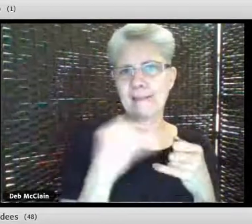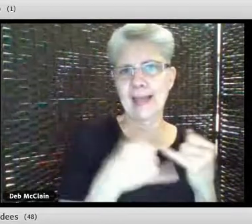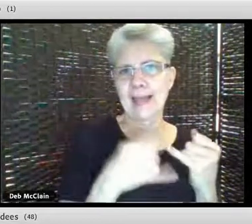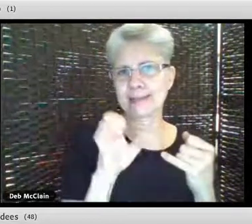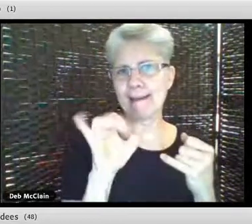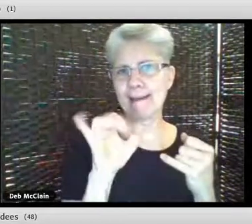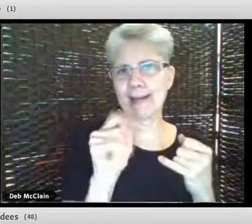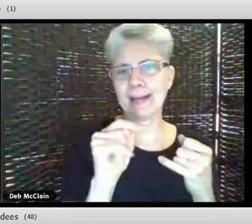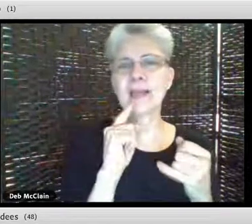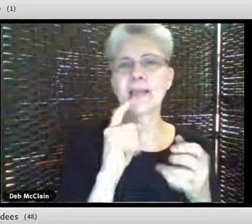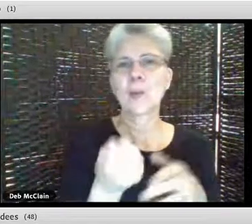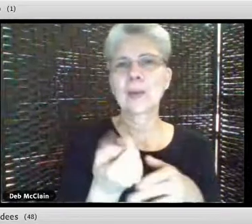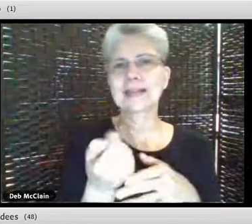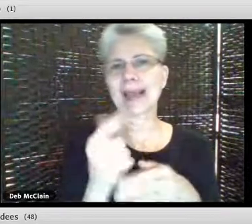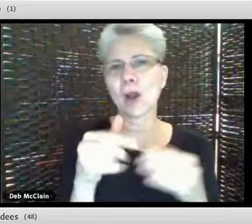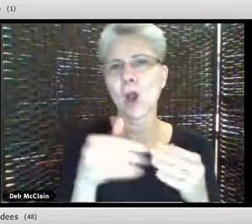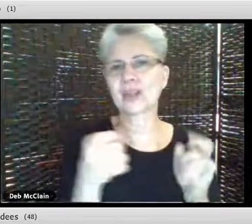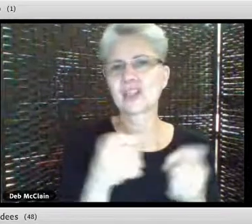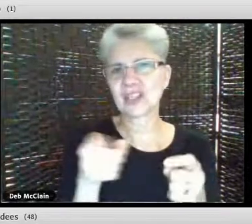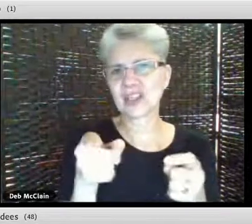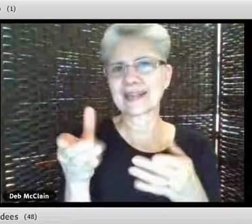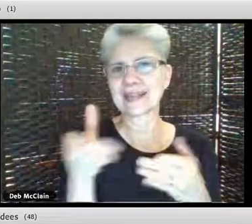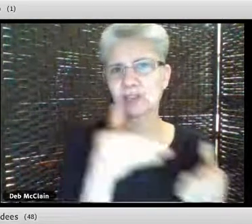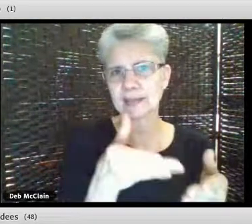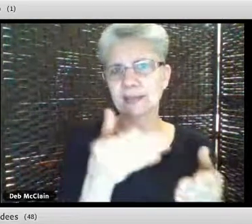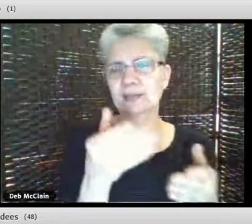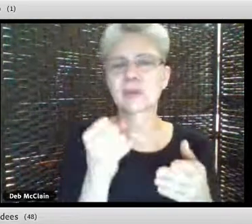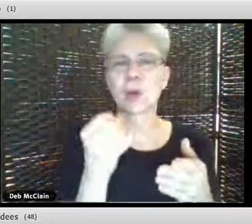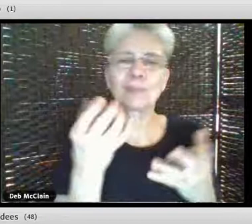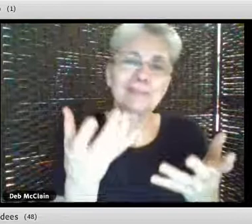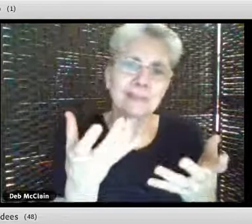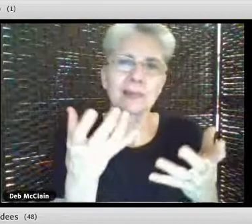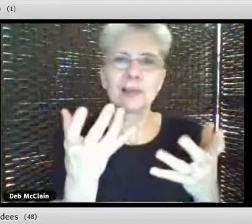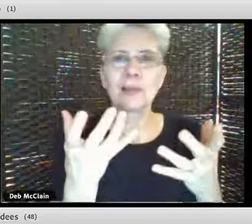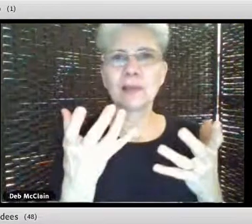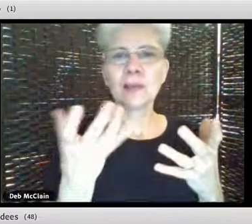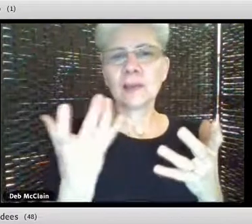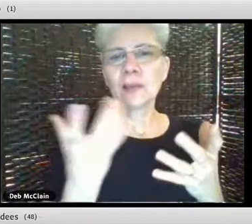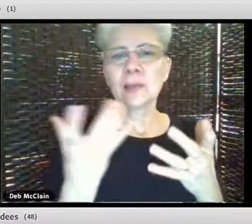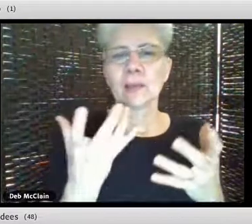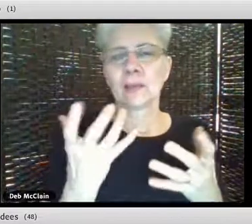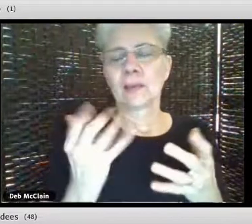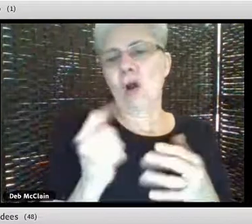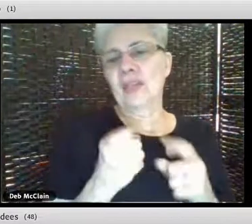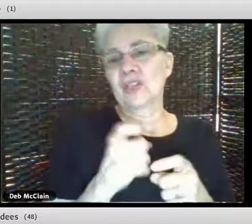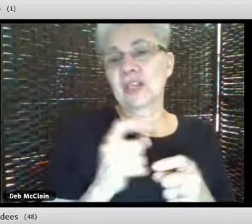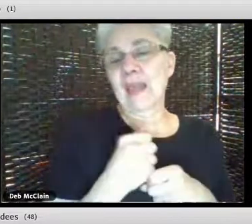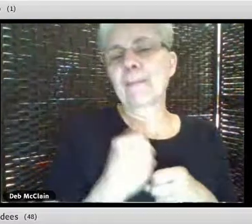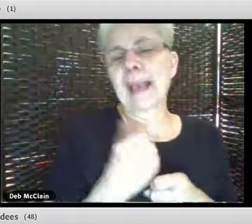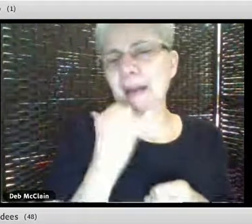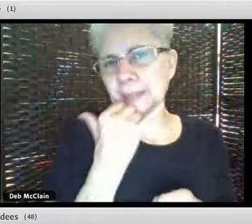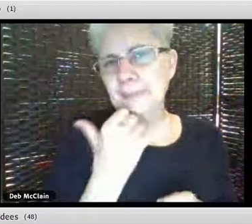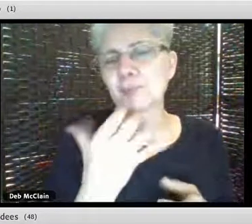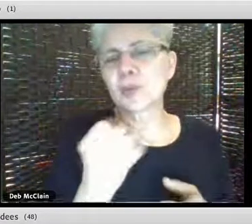You can only go back to the last file that was saved, the last edit, which would take out all the changes they suggested,